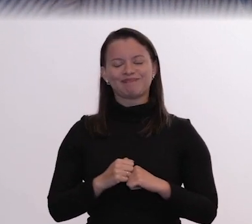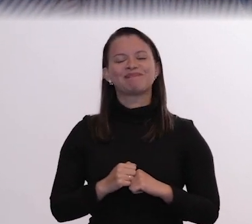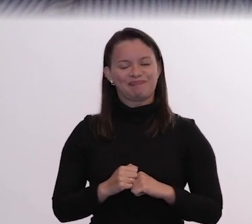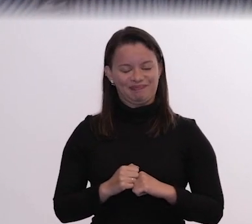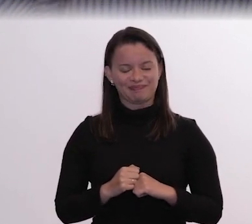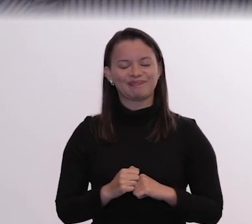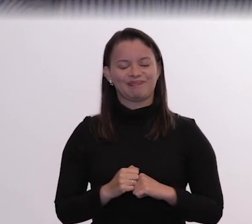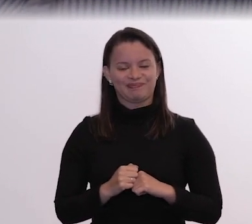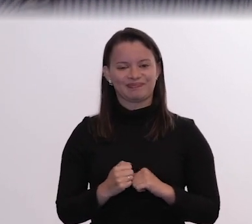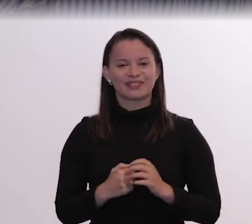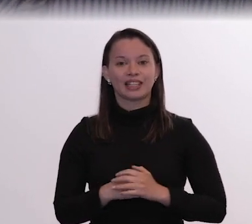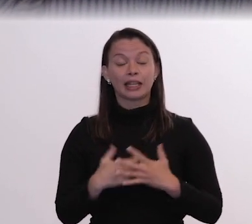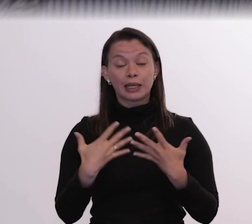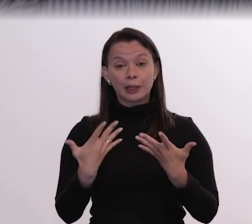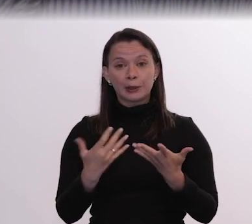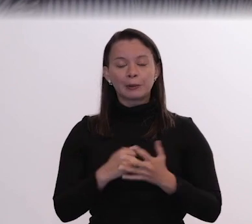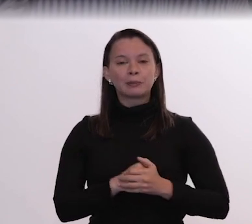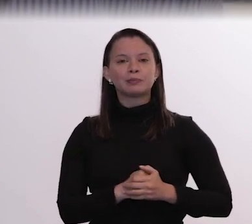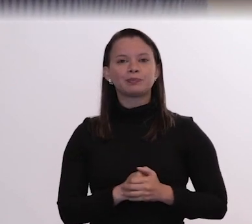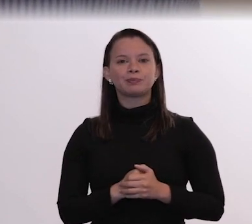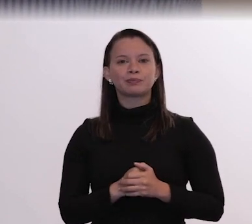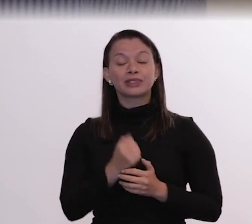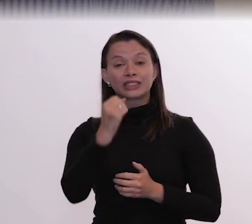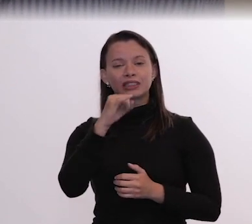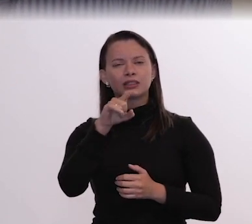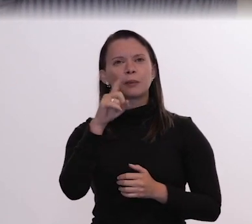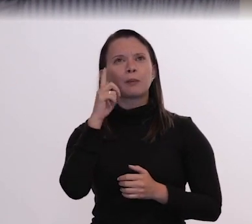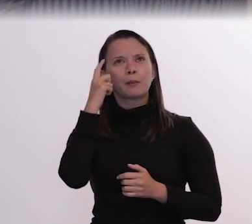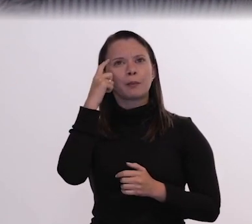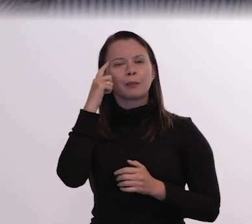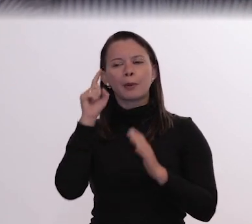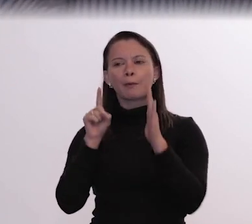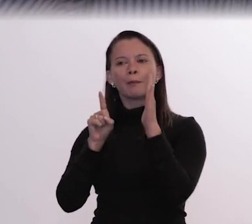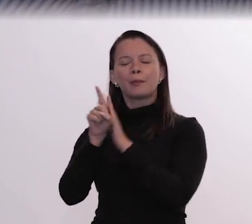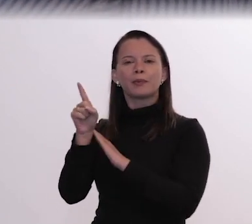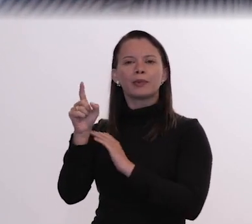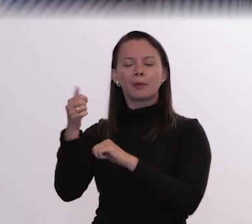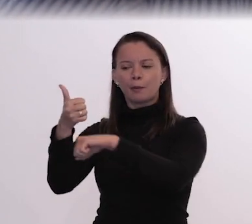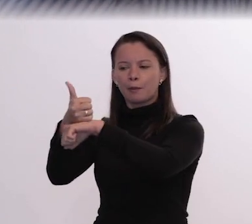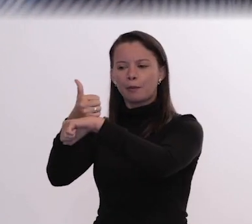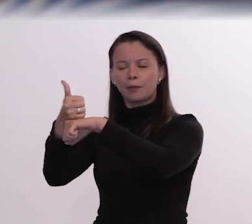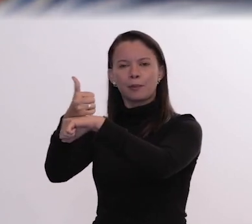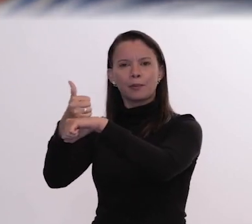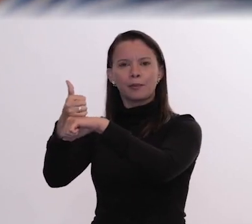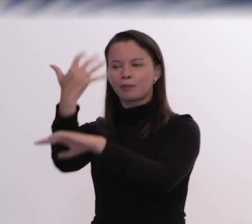if you would ask landscapers, what is the direct effect on health? maybe they won't know.